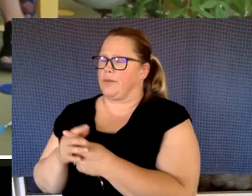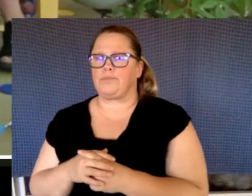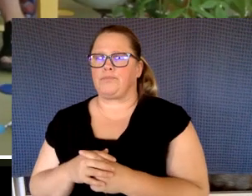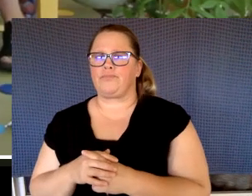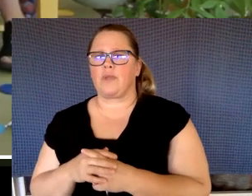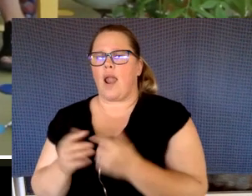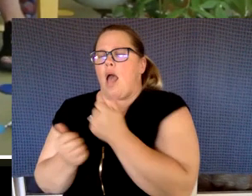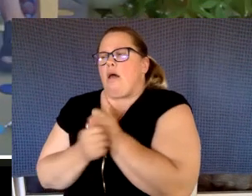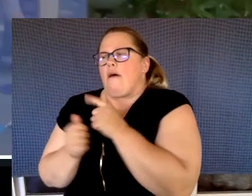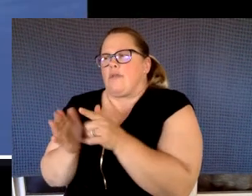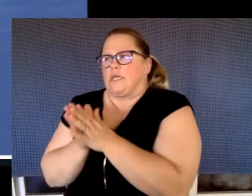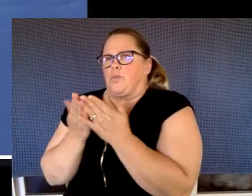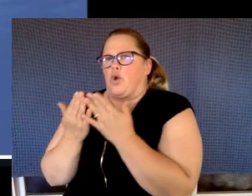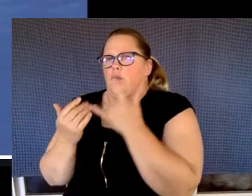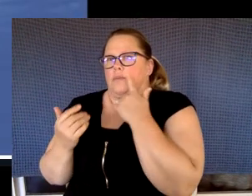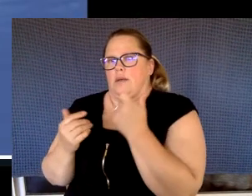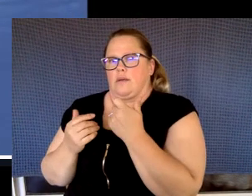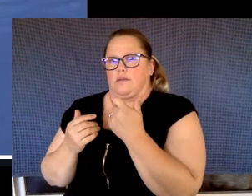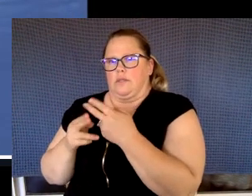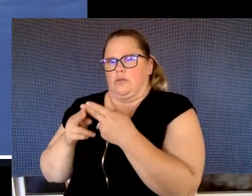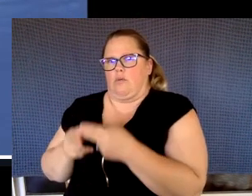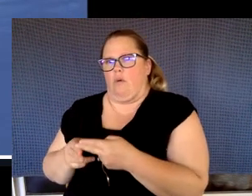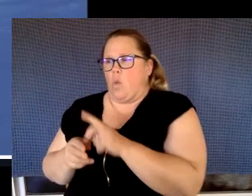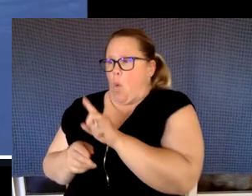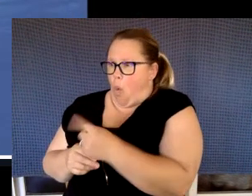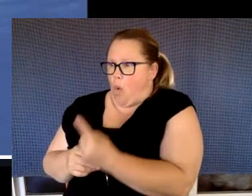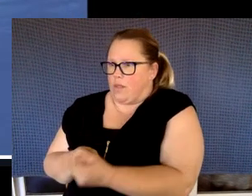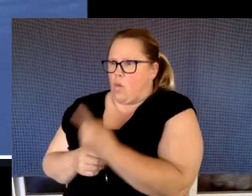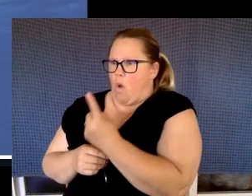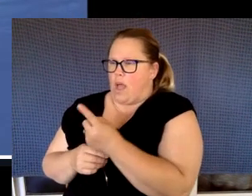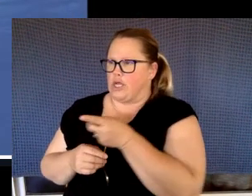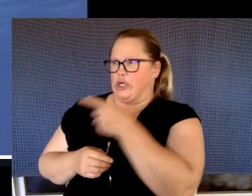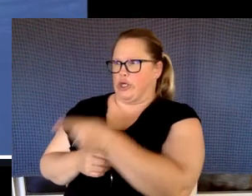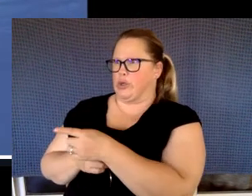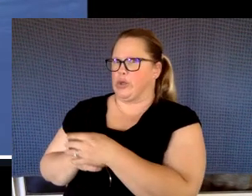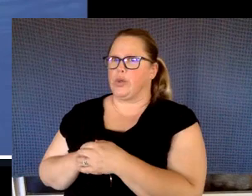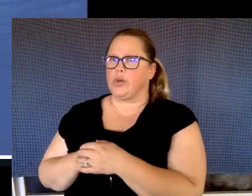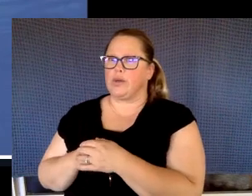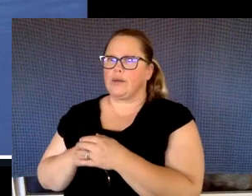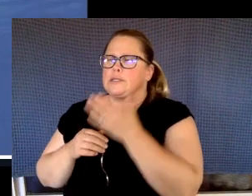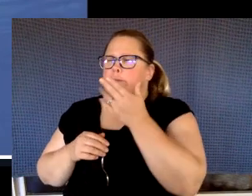one because it's called Only One You and they are little